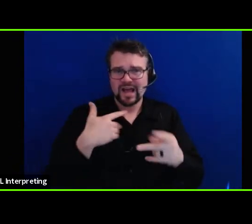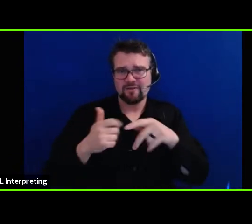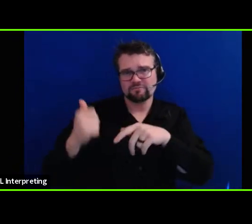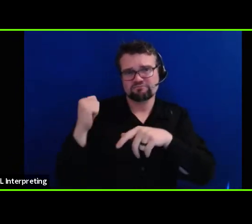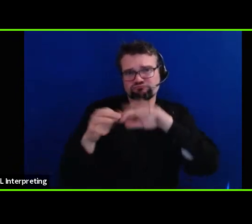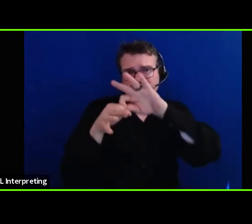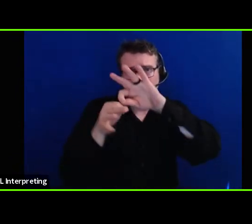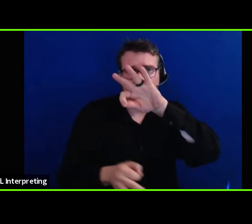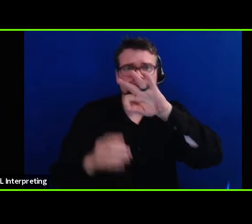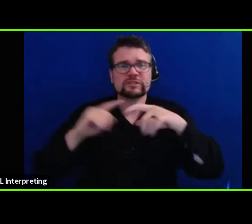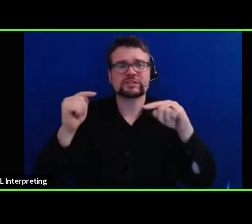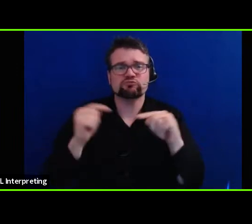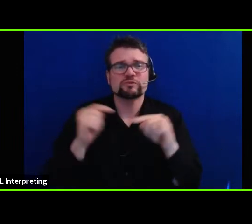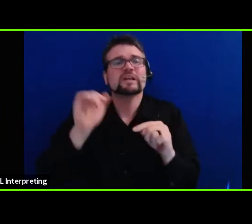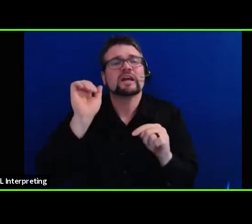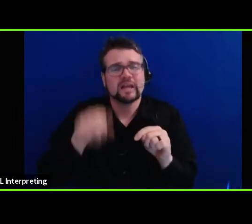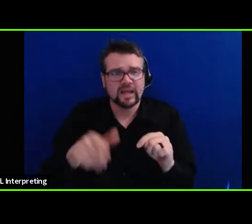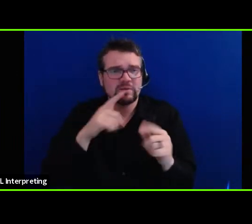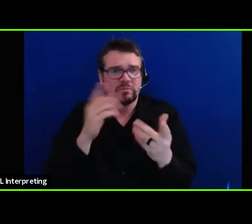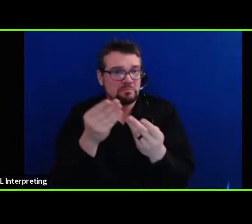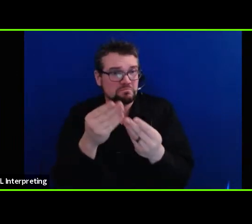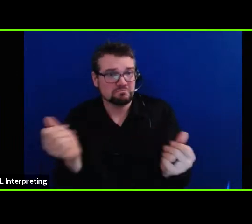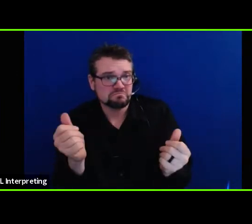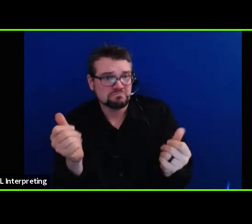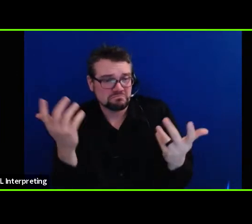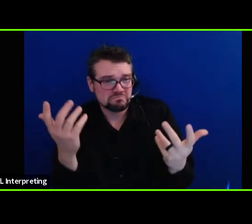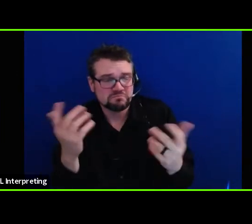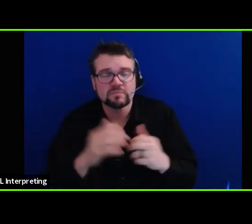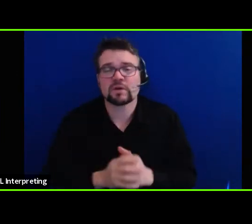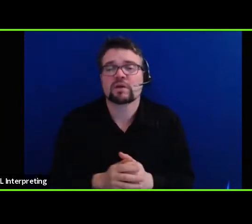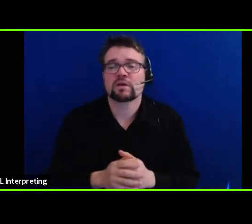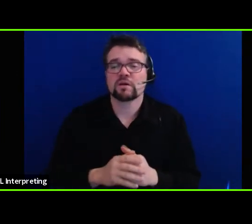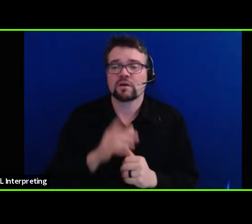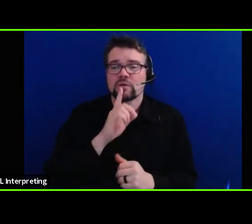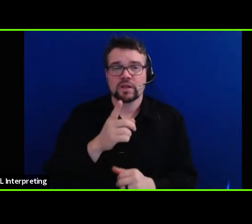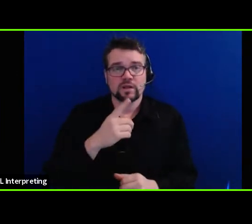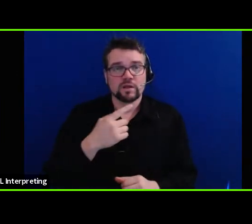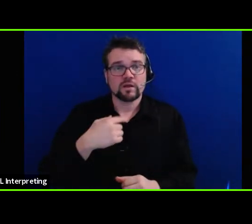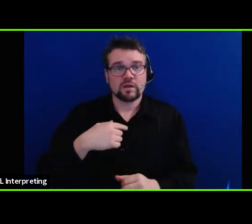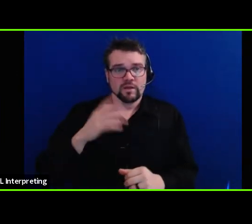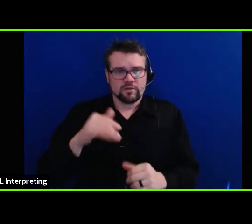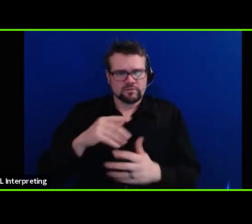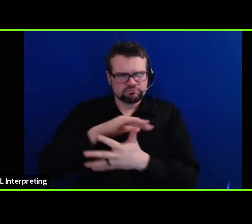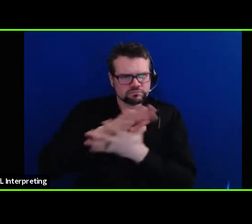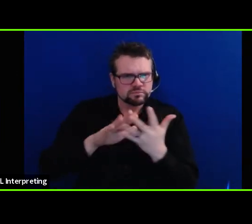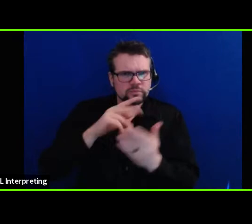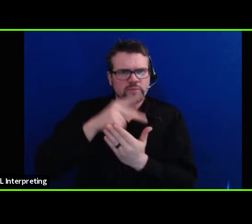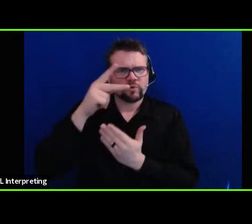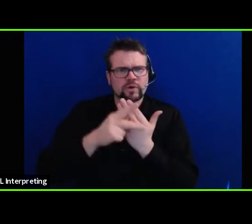TOGETHER WITH THE GENEROUS SUPPORT FROM OUR DONORS AND ALLIES, THESE PROGRAMS ARE MAKING HUGE STRIDES TOWARDS